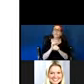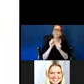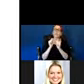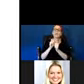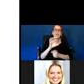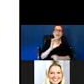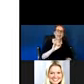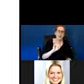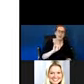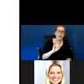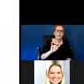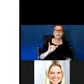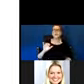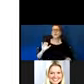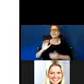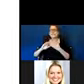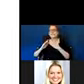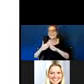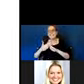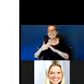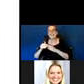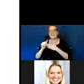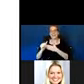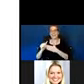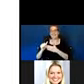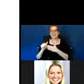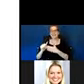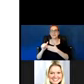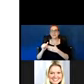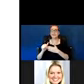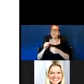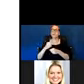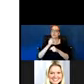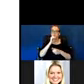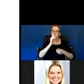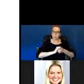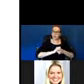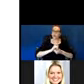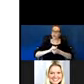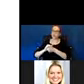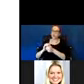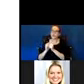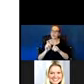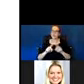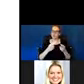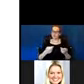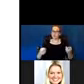and our community partners kinda that higher level care coordination. Next slide.